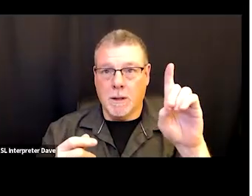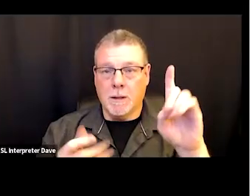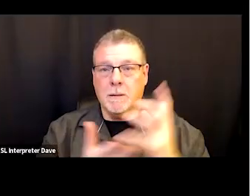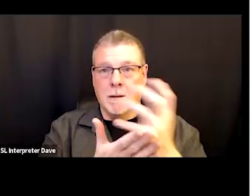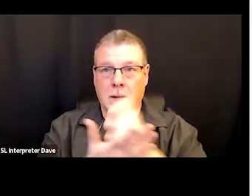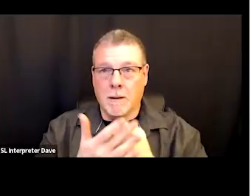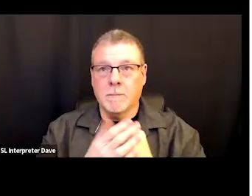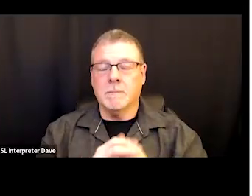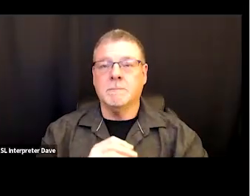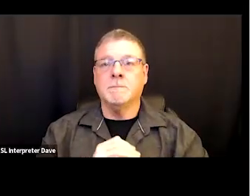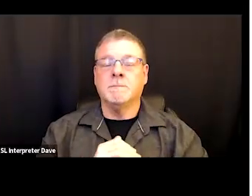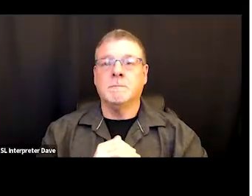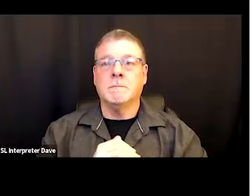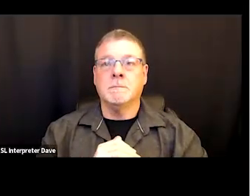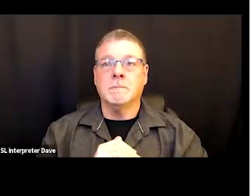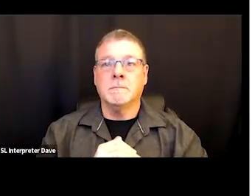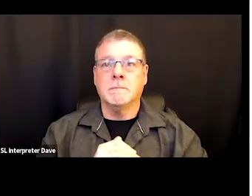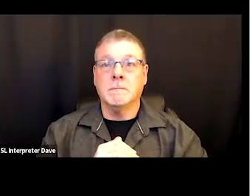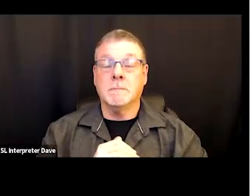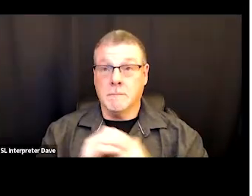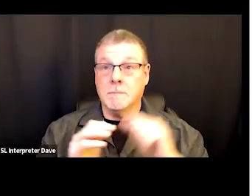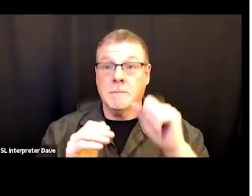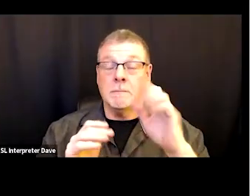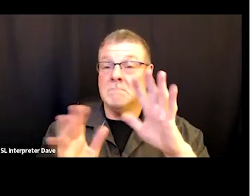the collection can be unobserved